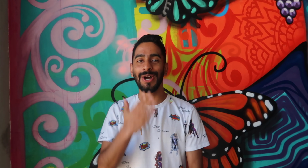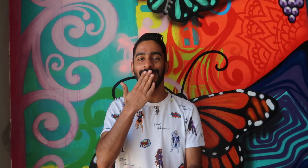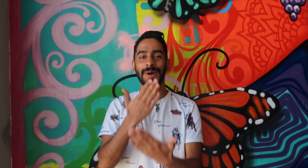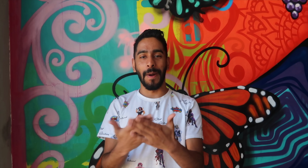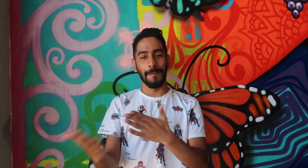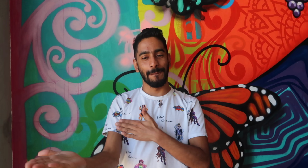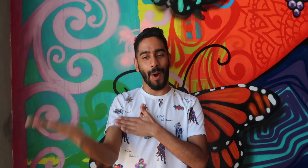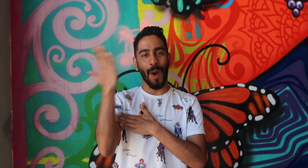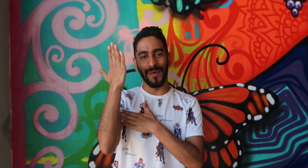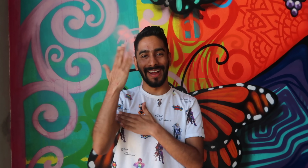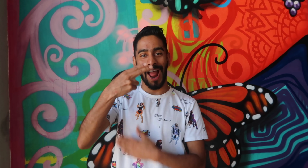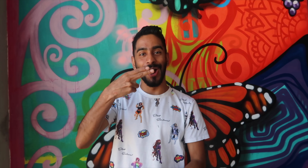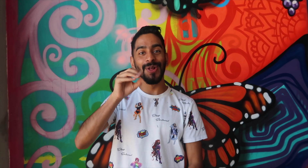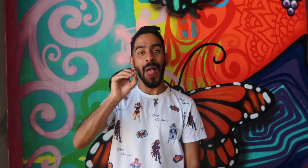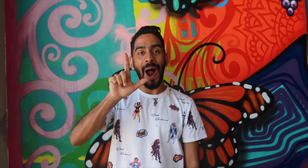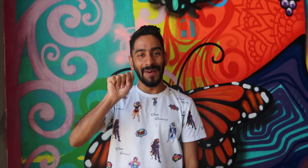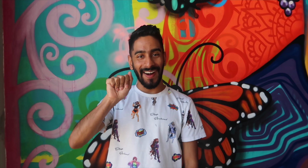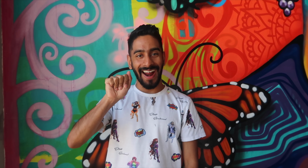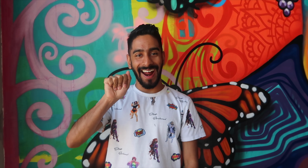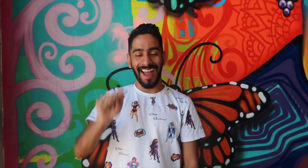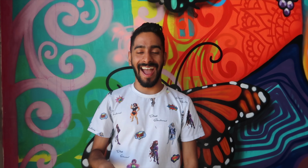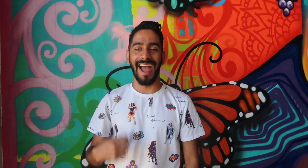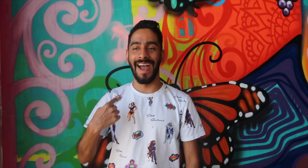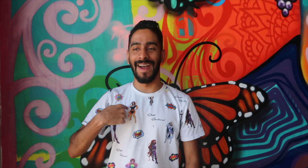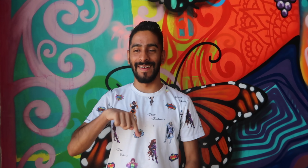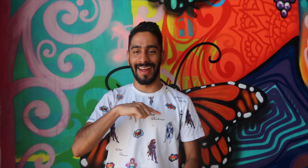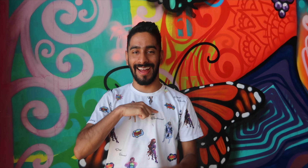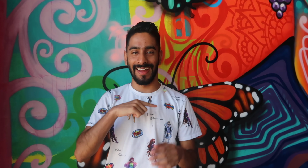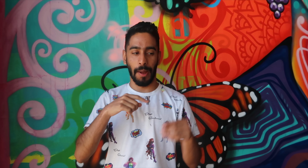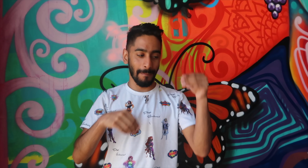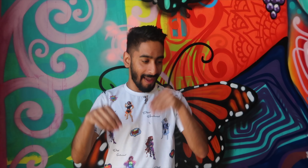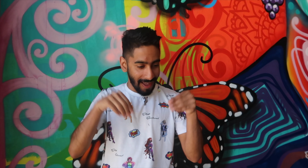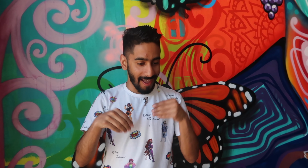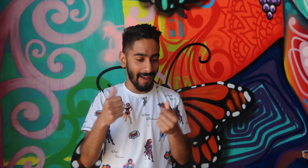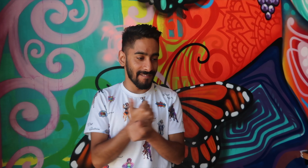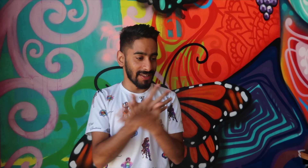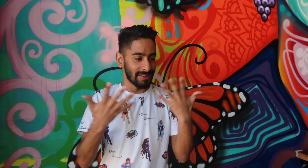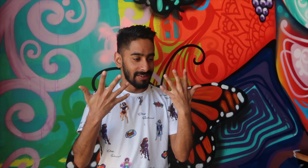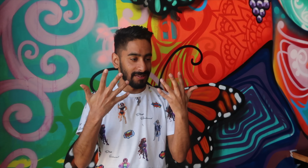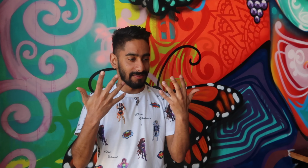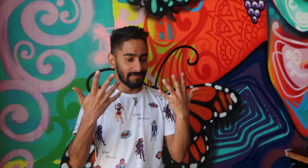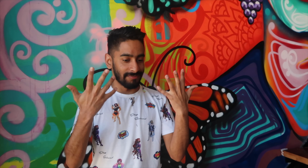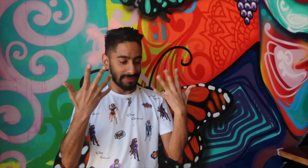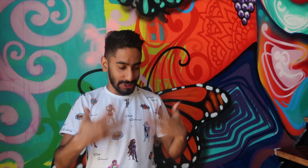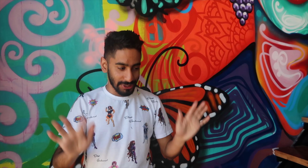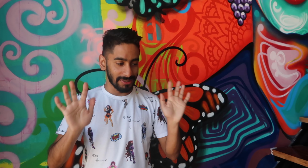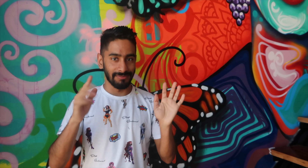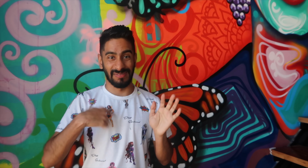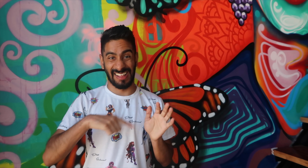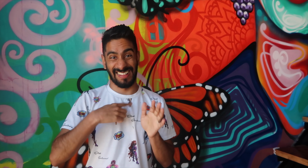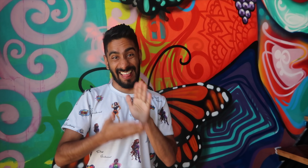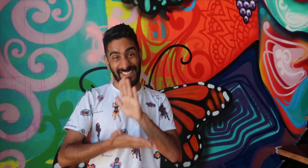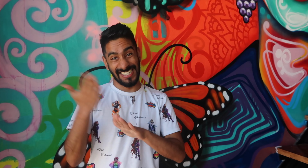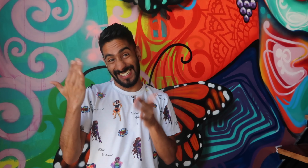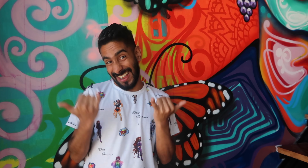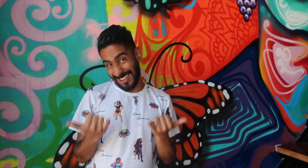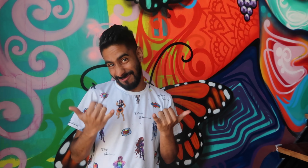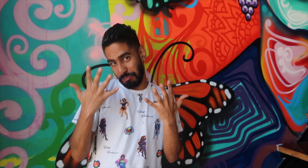Good morning! Hola! We have finished packing everything already. We are leaving today.